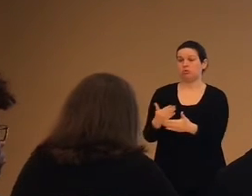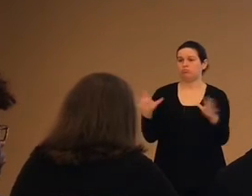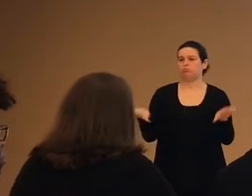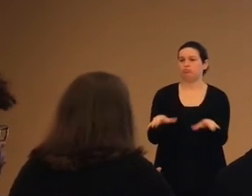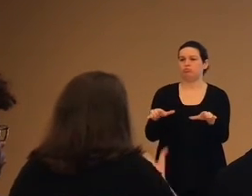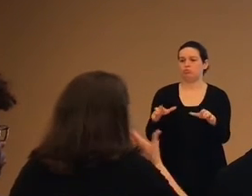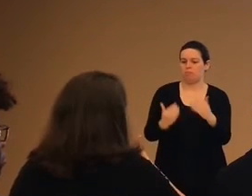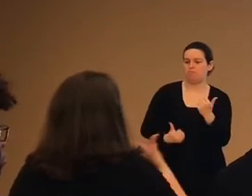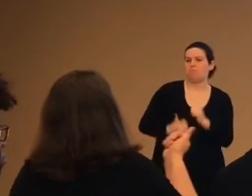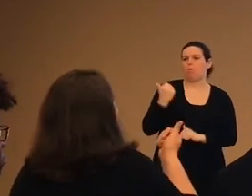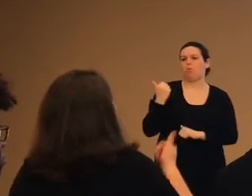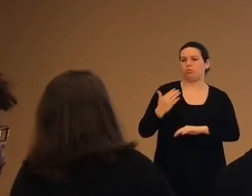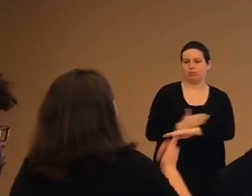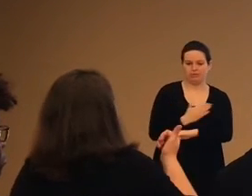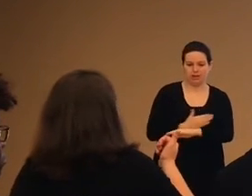sans remodeling our building